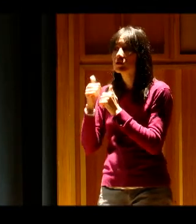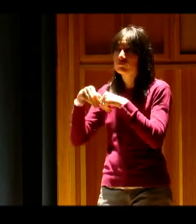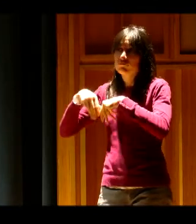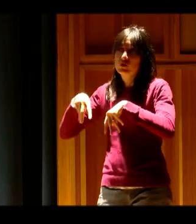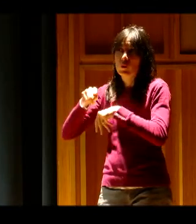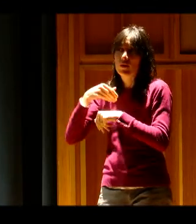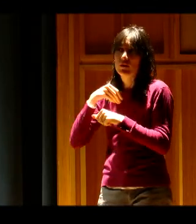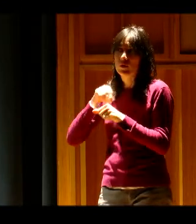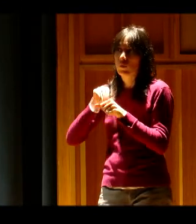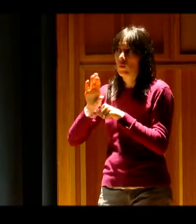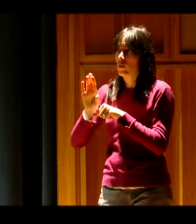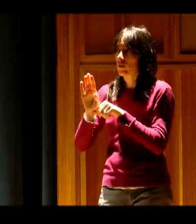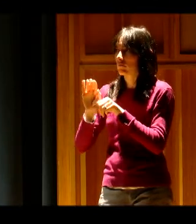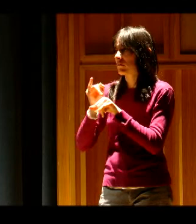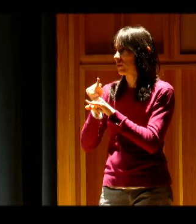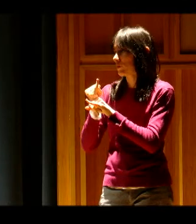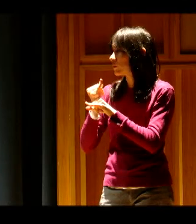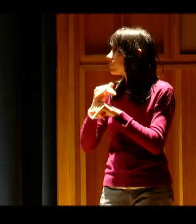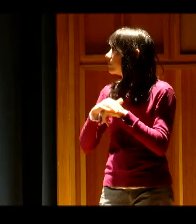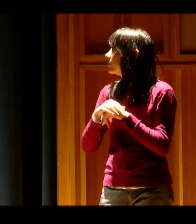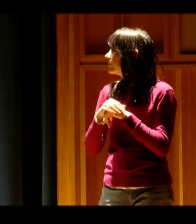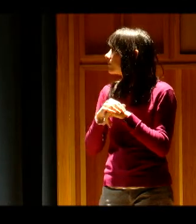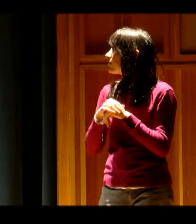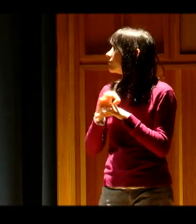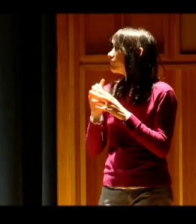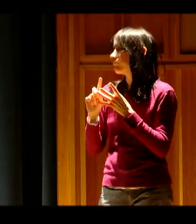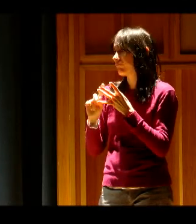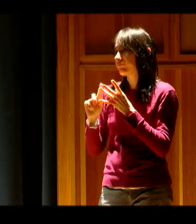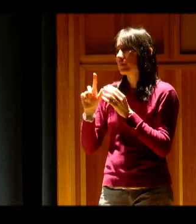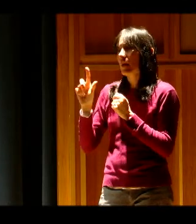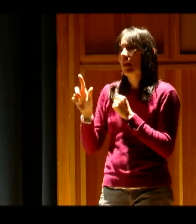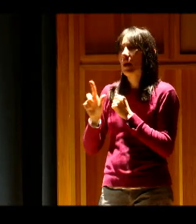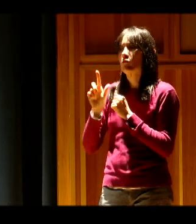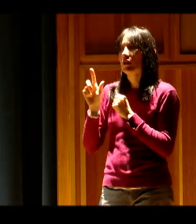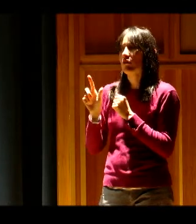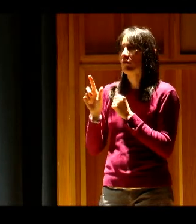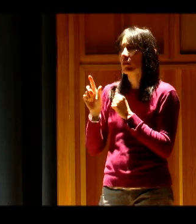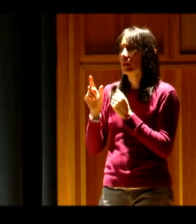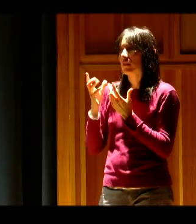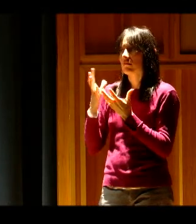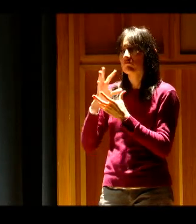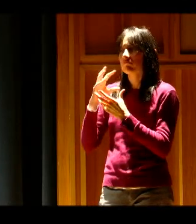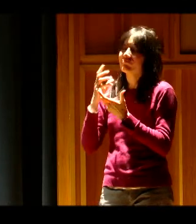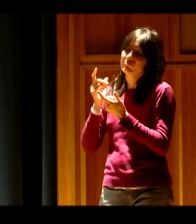We've developed a very rich library of guides and resources to support people and